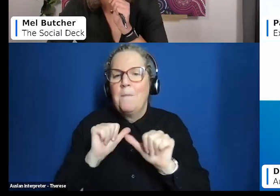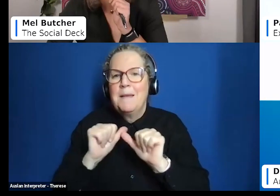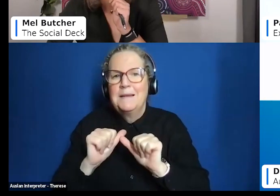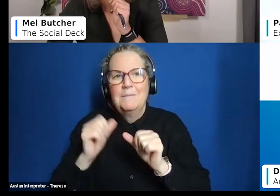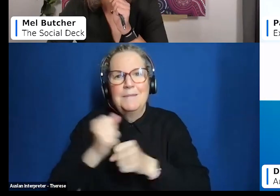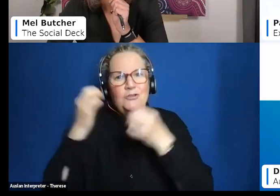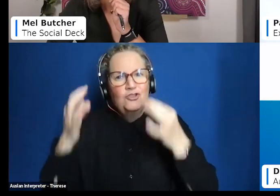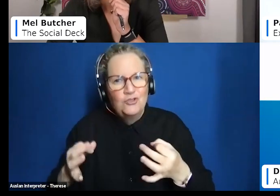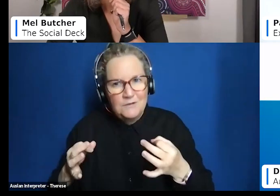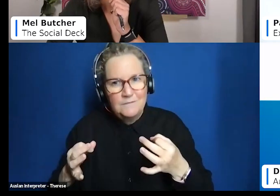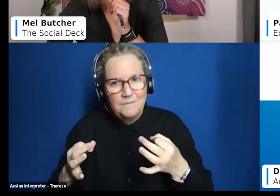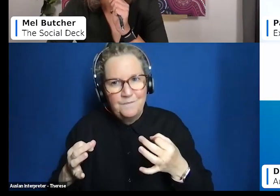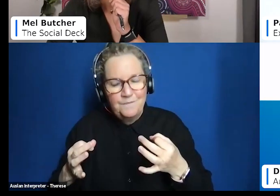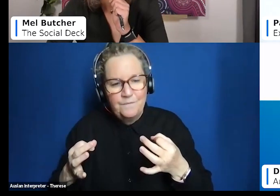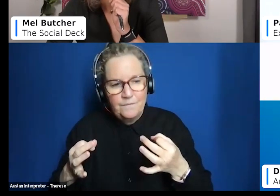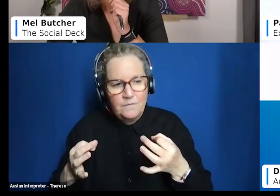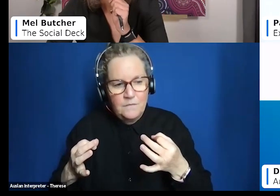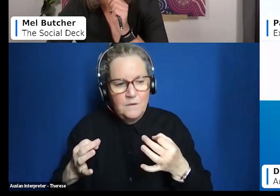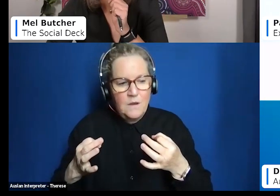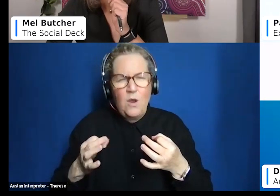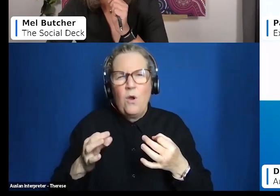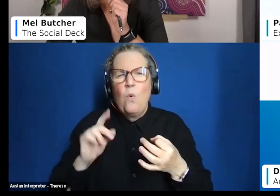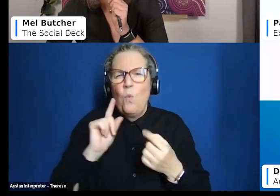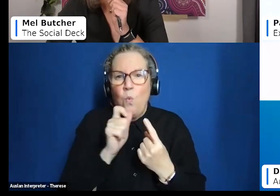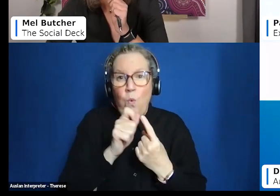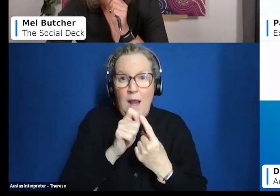And one of the things that really came through strongly in relation to the pilot